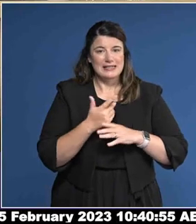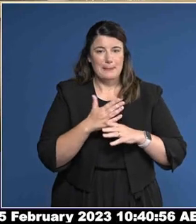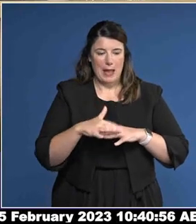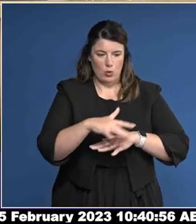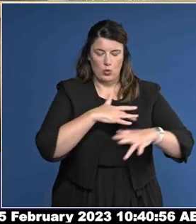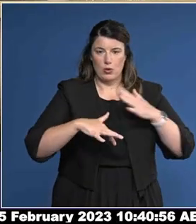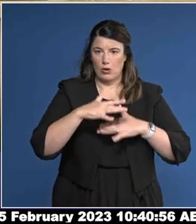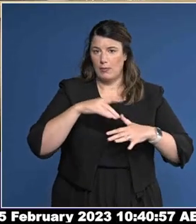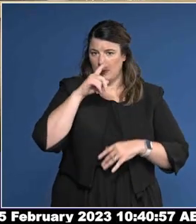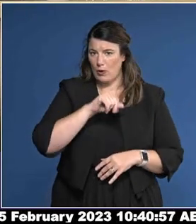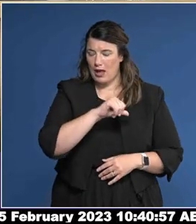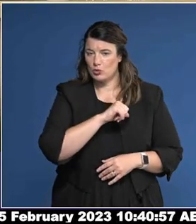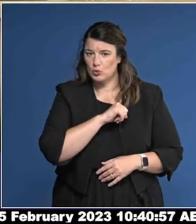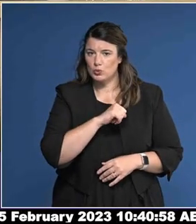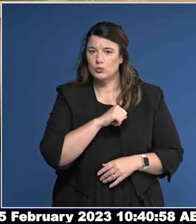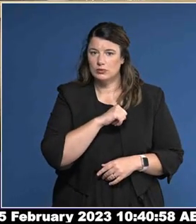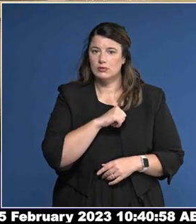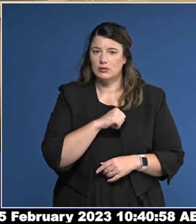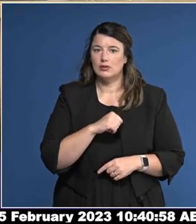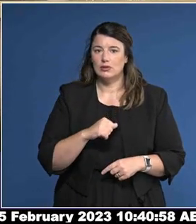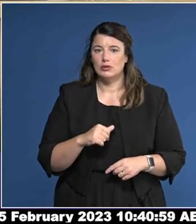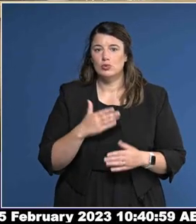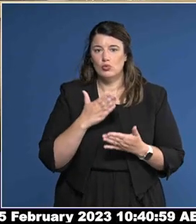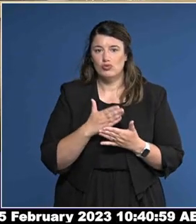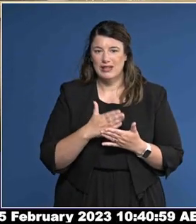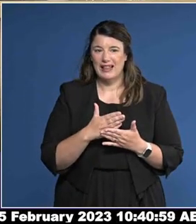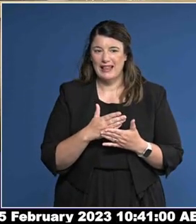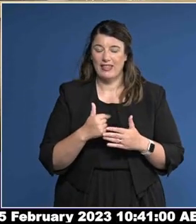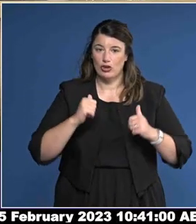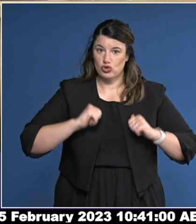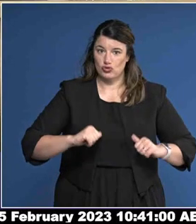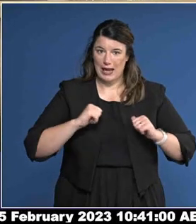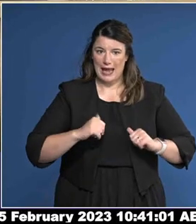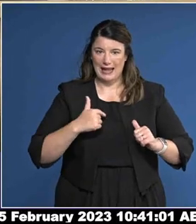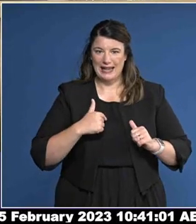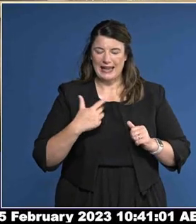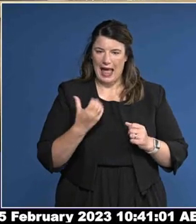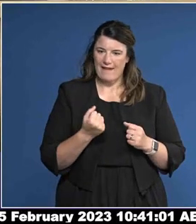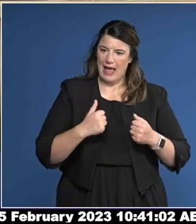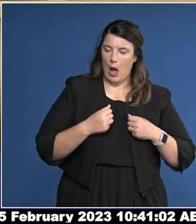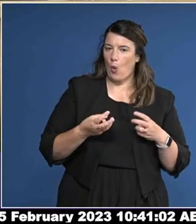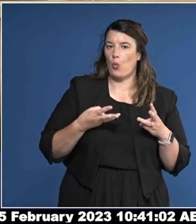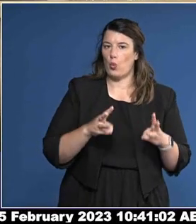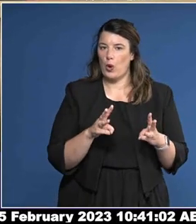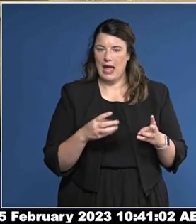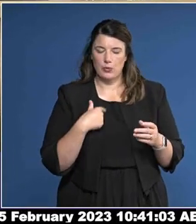So there is room for Afford feel to a lot of the training that we are providing in learning and development approaches that we are providing at the moment.